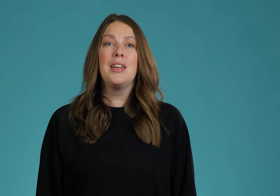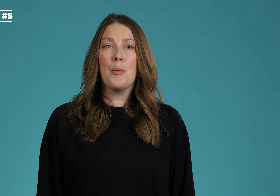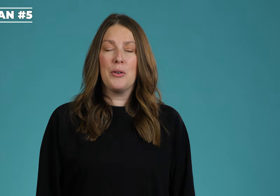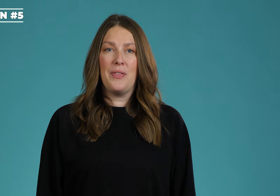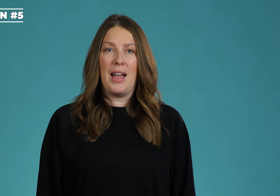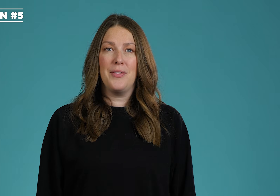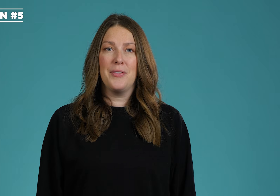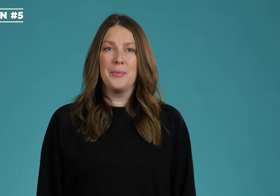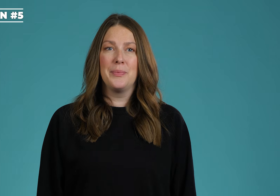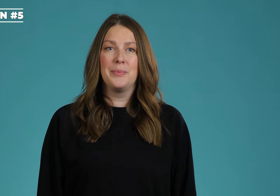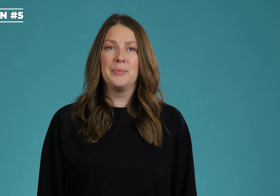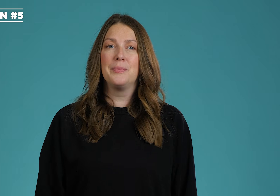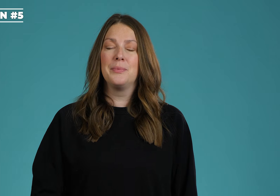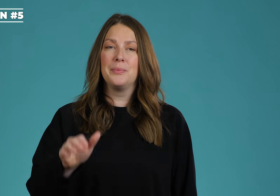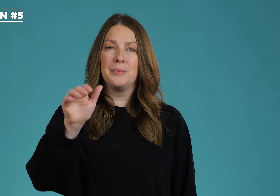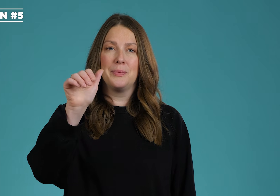Number five.